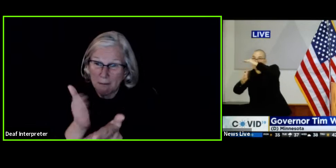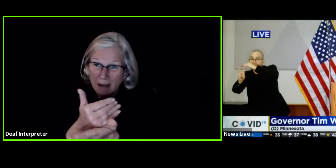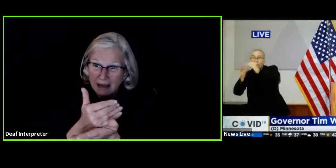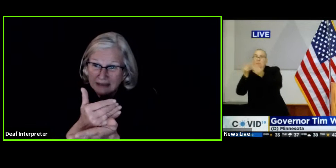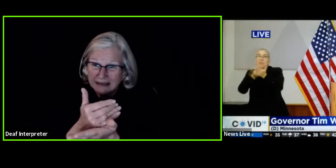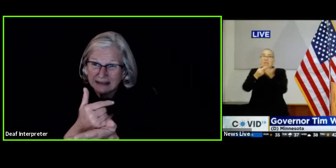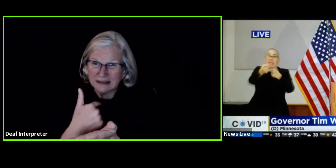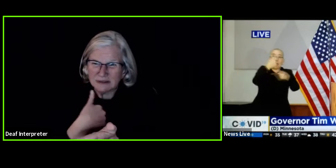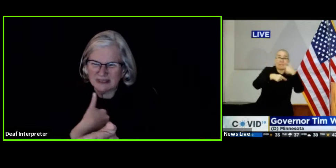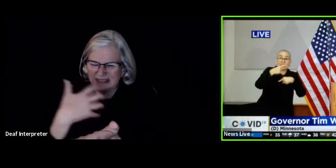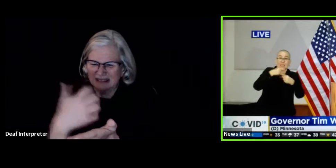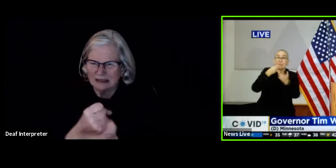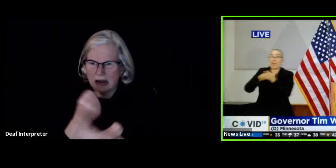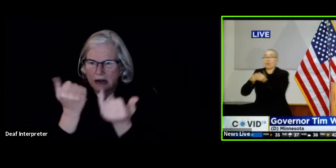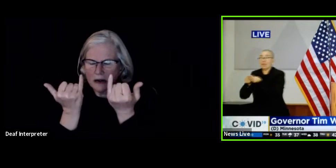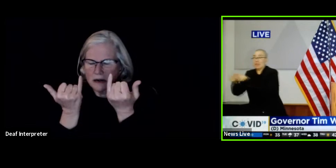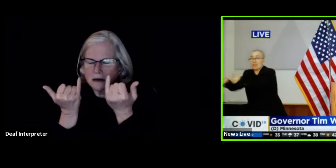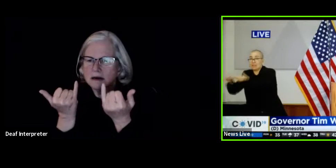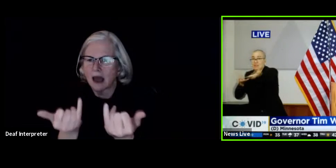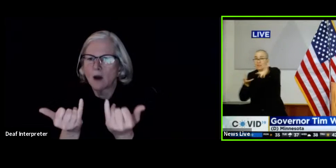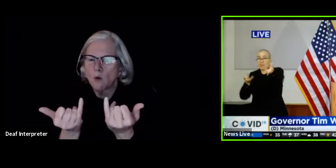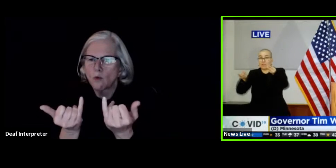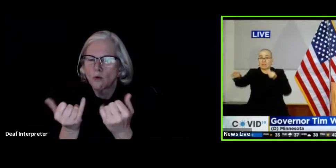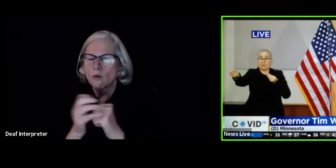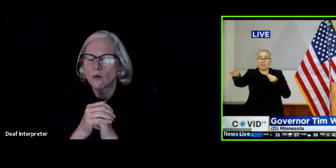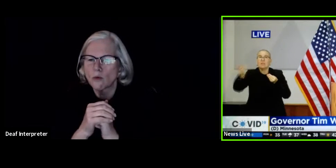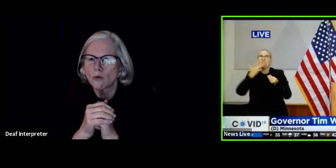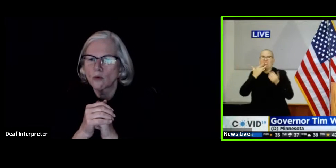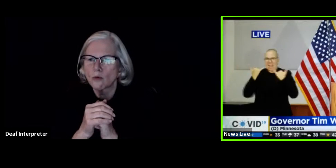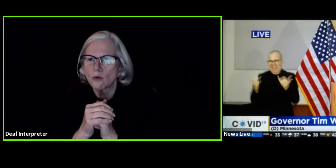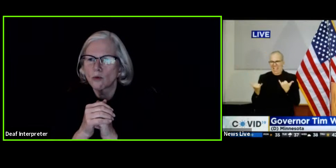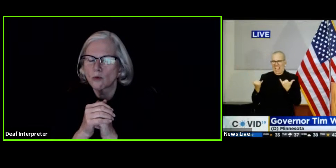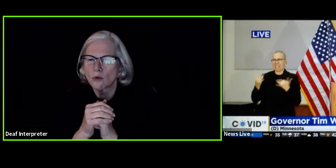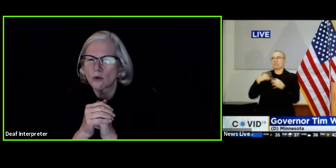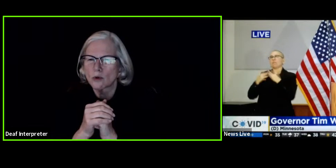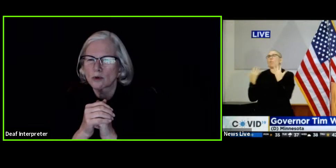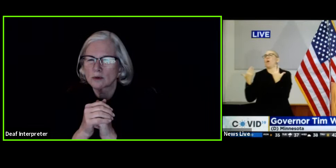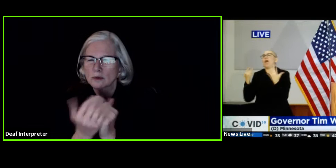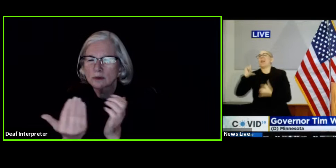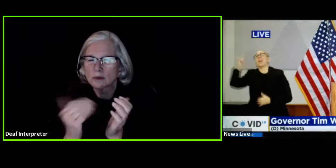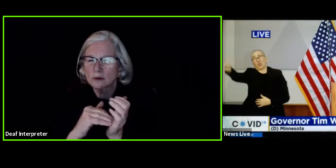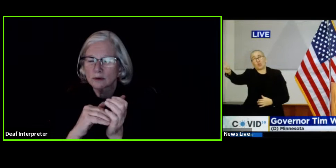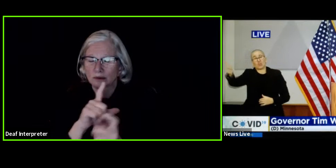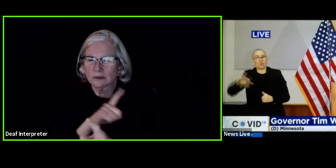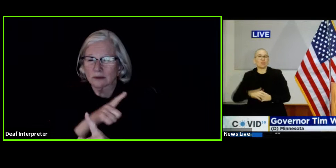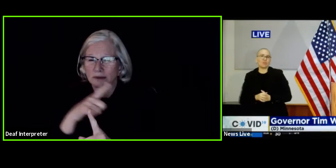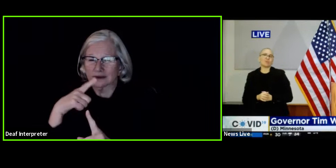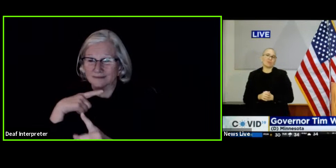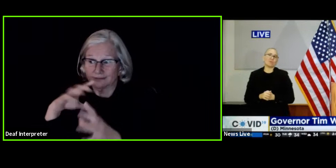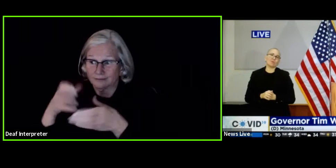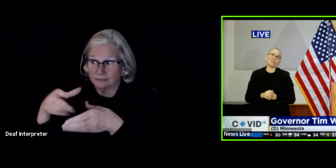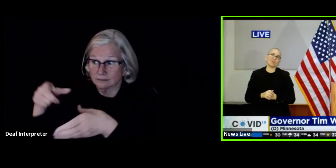REALLY WELL, THAT I THINK WE MOVE SOONER RATHER THAN LATER, BUT ONCE AGAIN, THE LEGISLATIVE BRANCH WILL BE THE